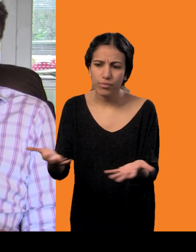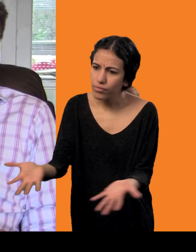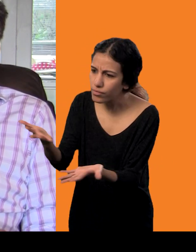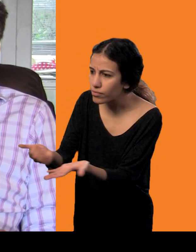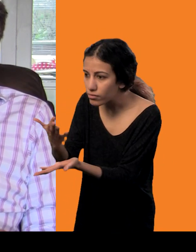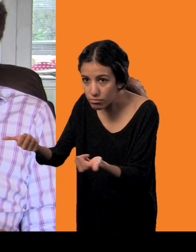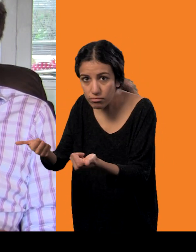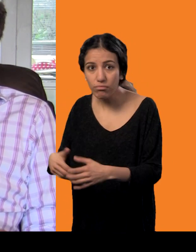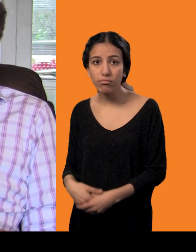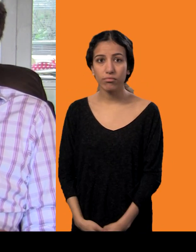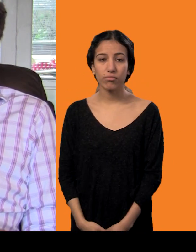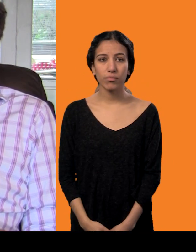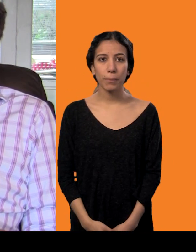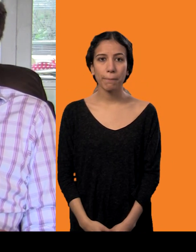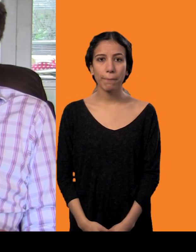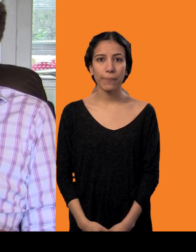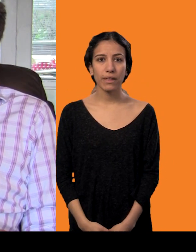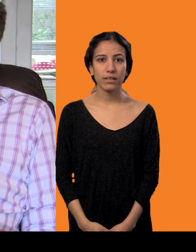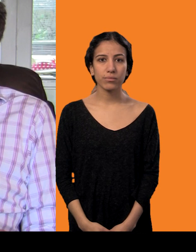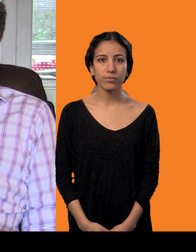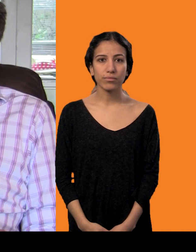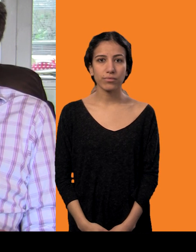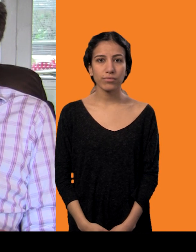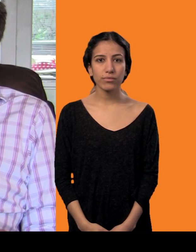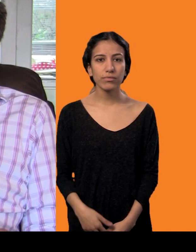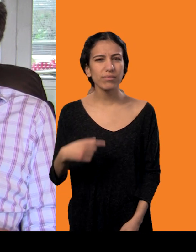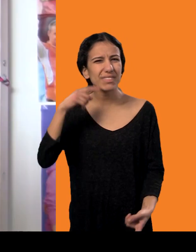that your voice is heard, we've always encouraged her to do this.